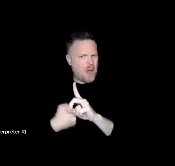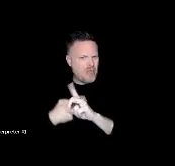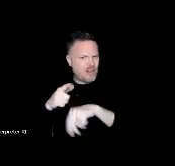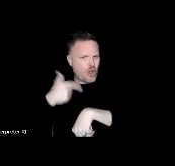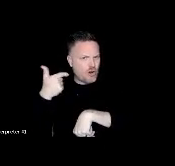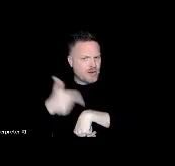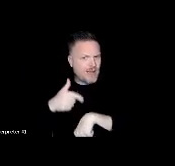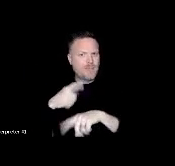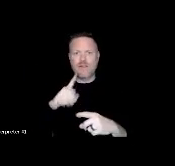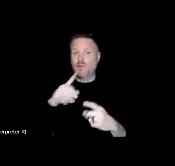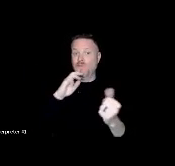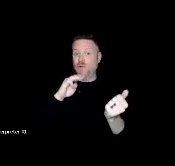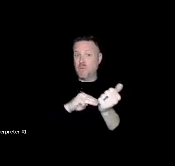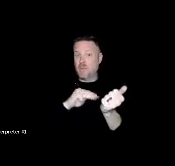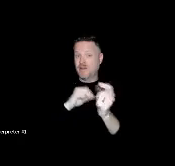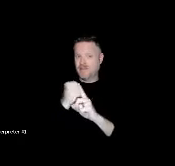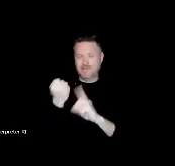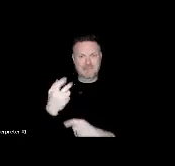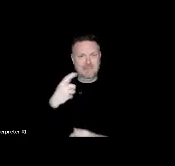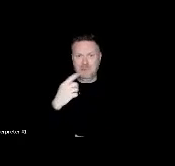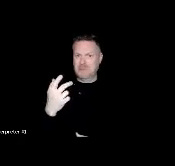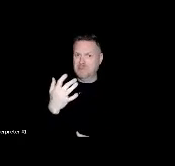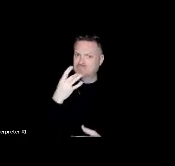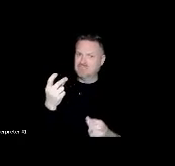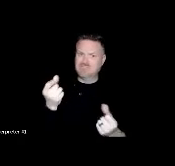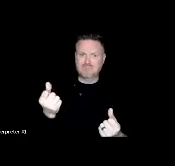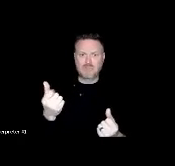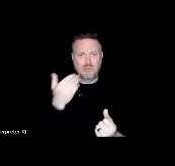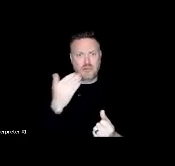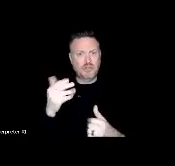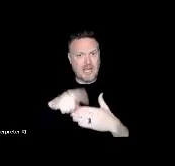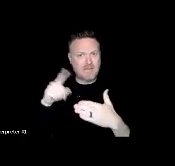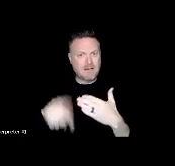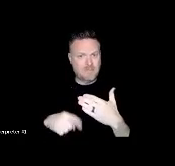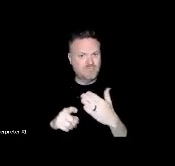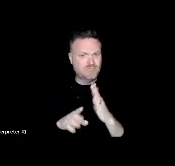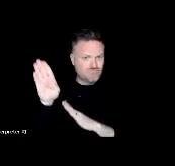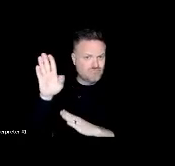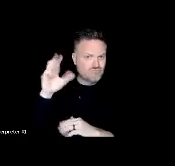actually is a very favorable outcome. And during that time, while yes, the student needs to be